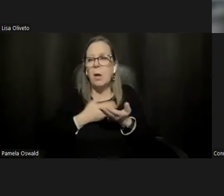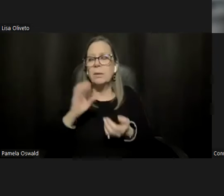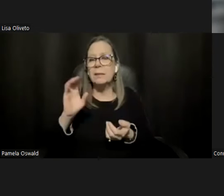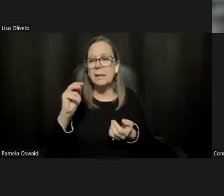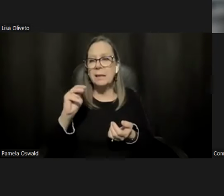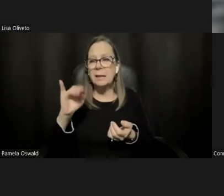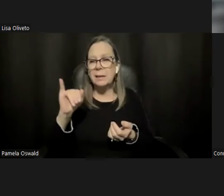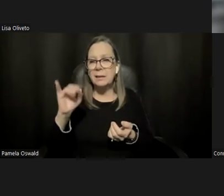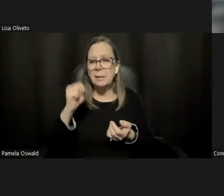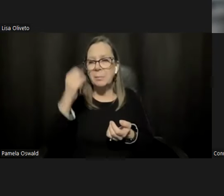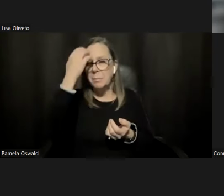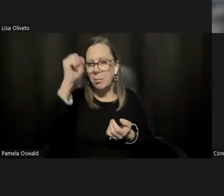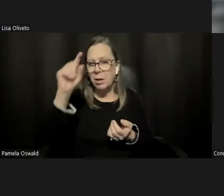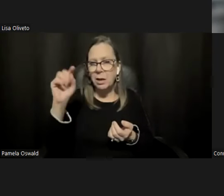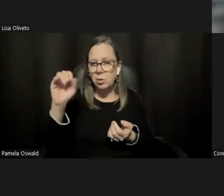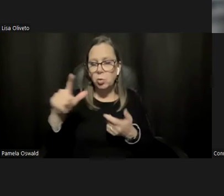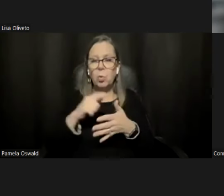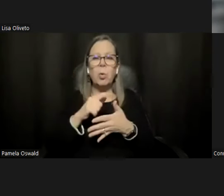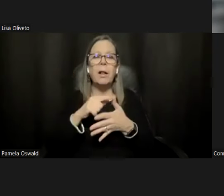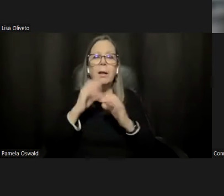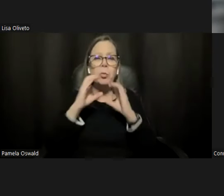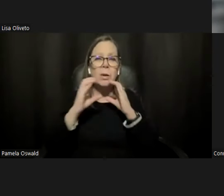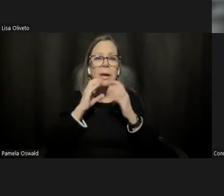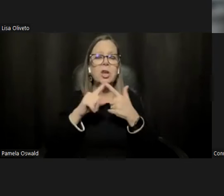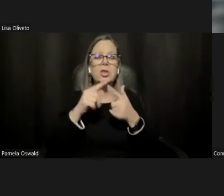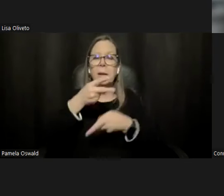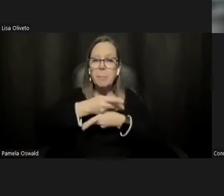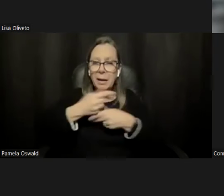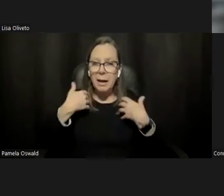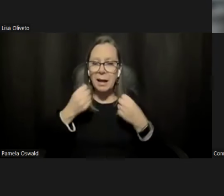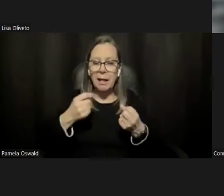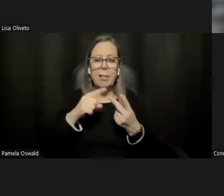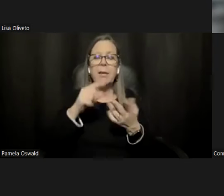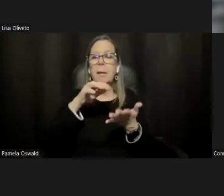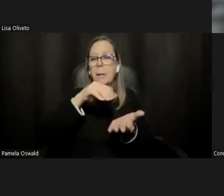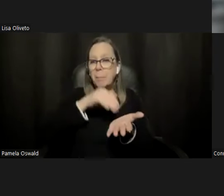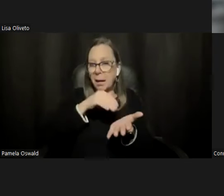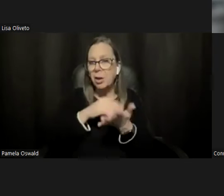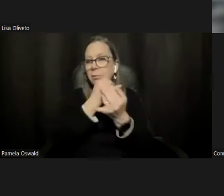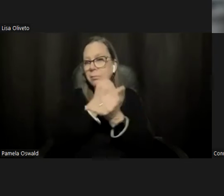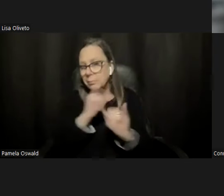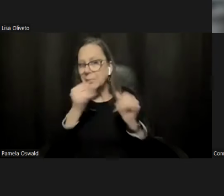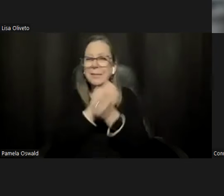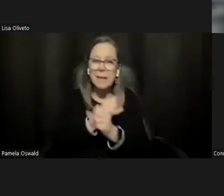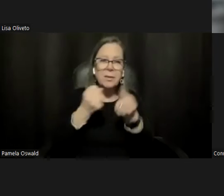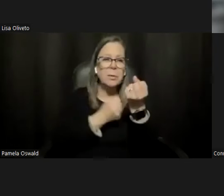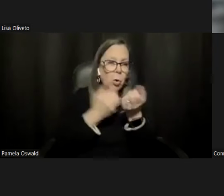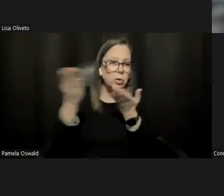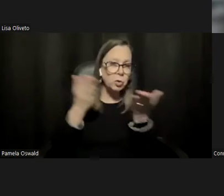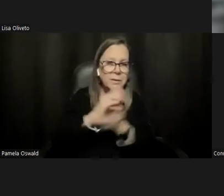We have communication, maintaining health, medical, independence, safety and support services, and transportation.